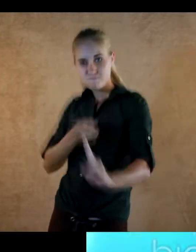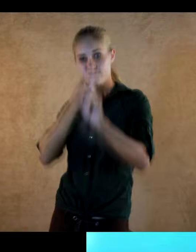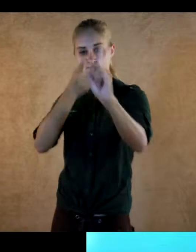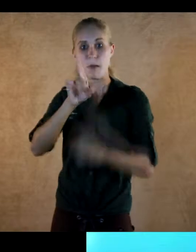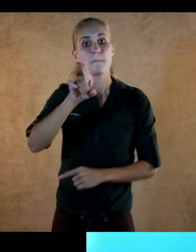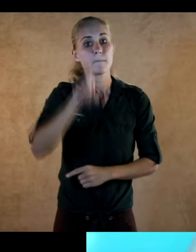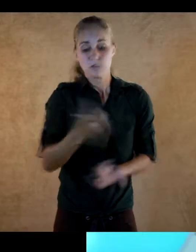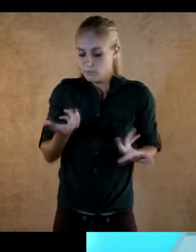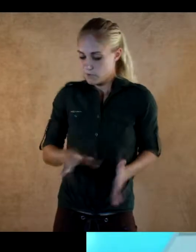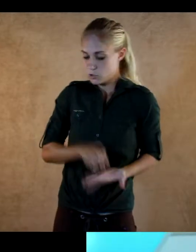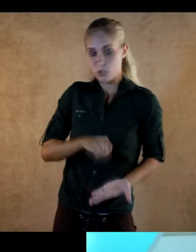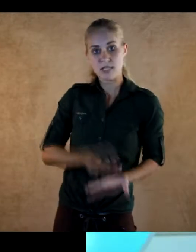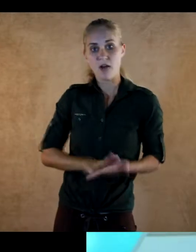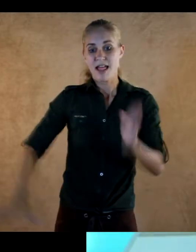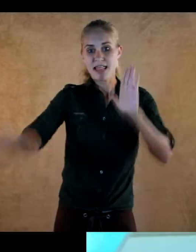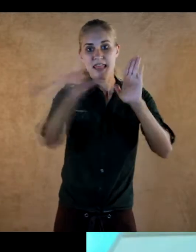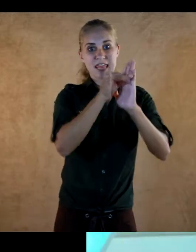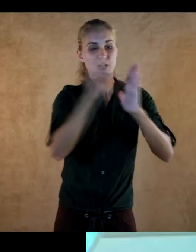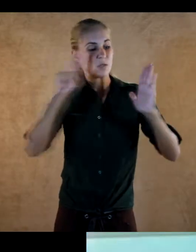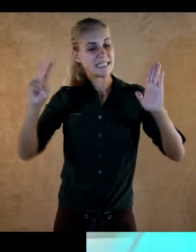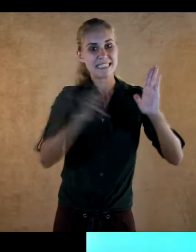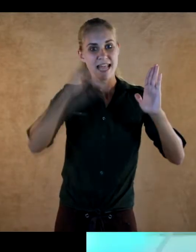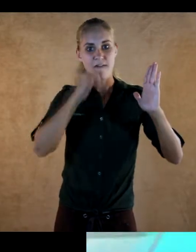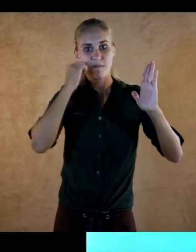After you write it down, put it in a place where you see it every day.